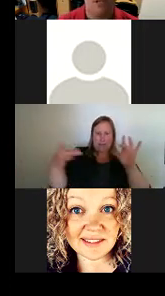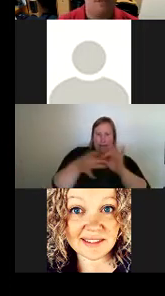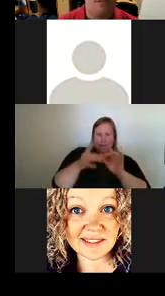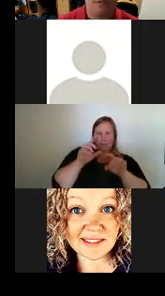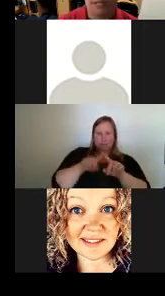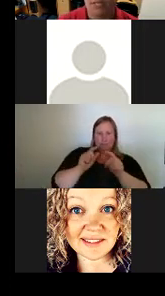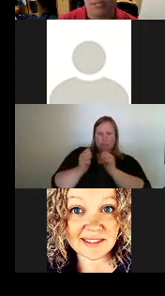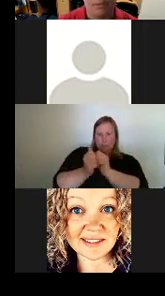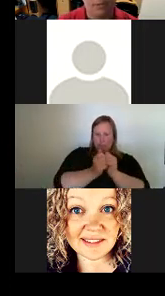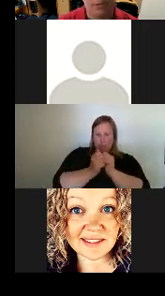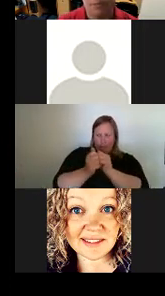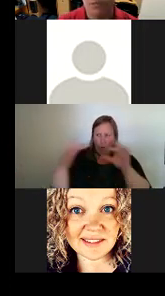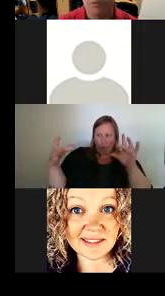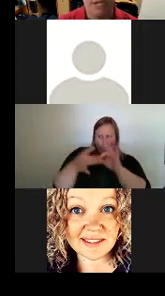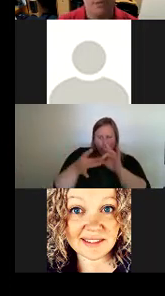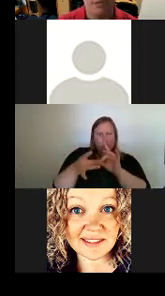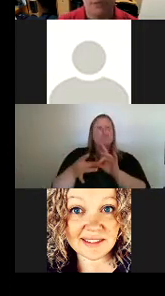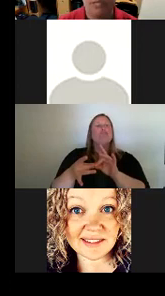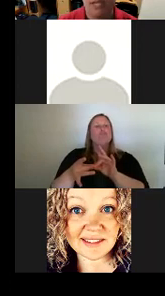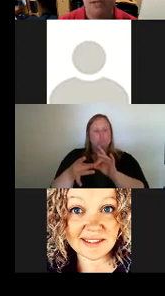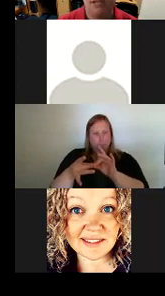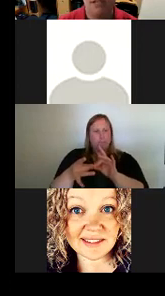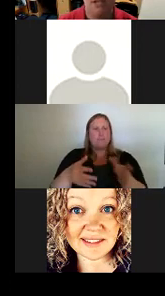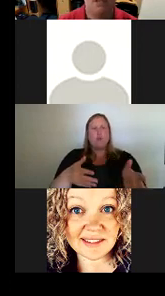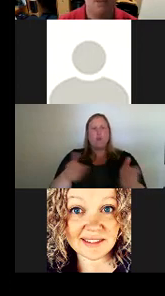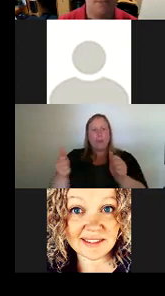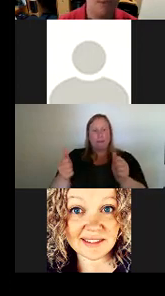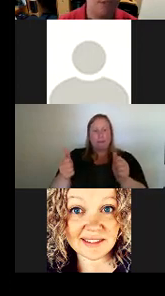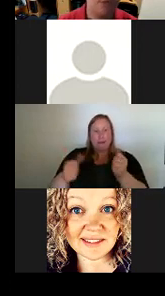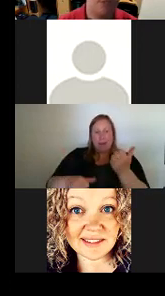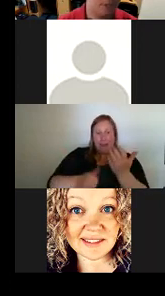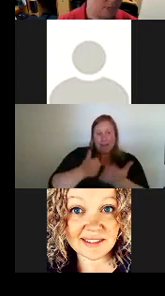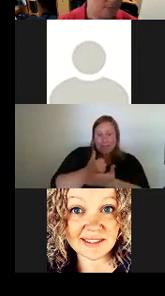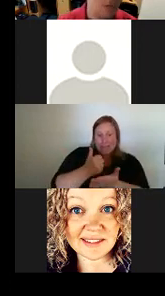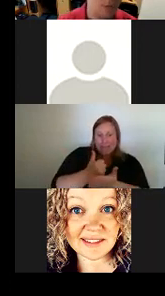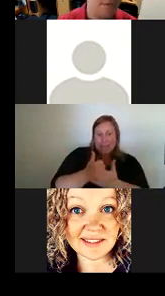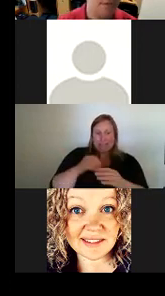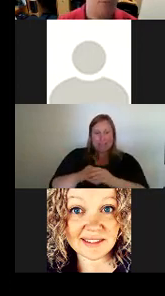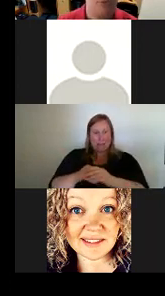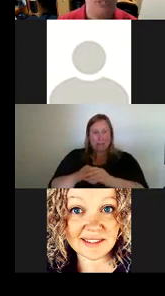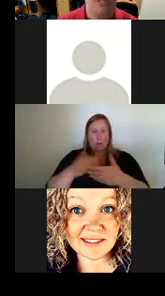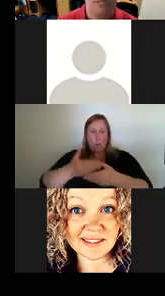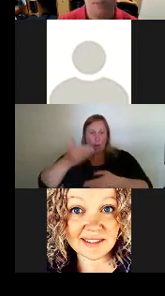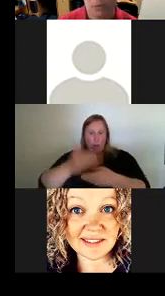QUICK ASSIST BUILT INTO WINDOWS 10. LOGMEIN RESCUE IS SOMETHING YOU HAVE TO PURCHASE.